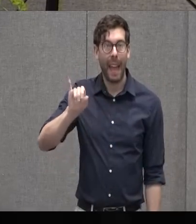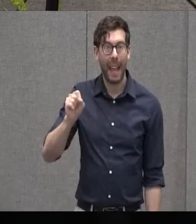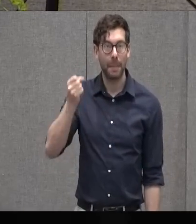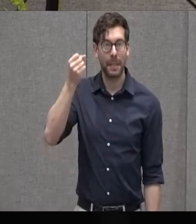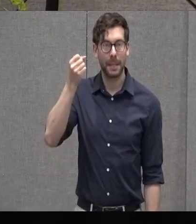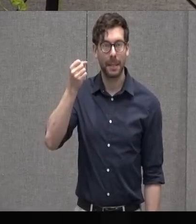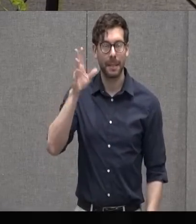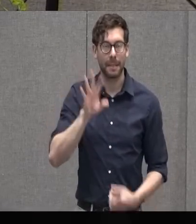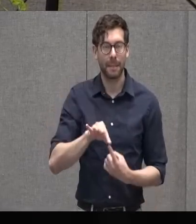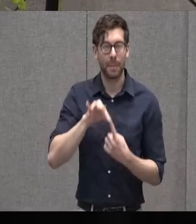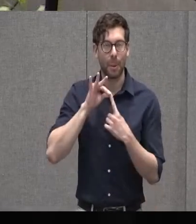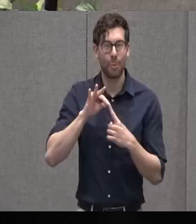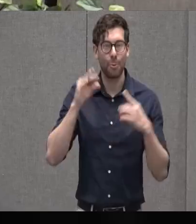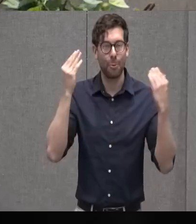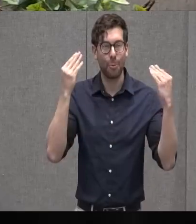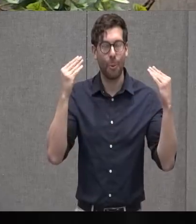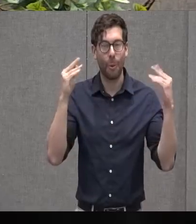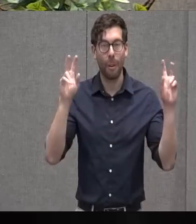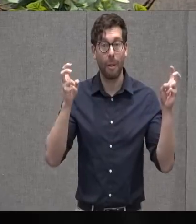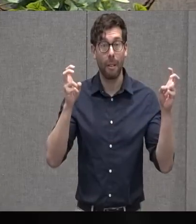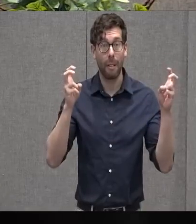What might you name your store?